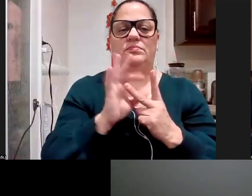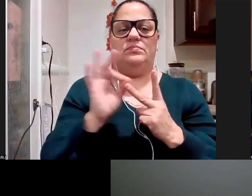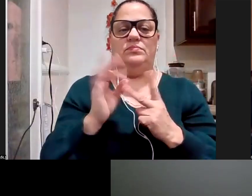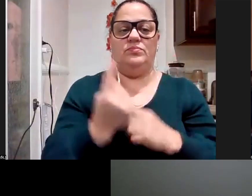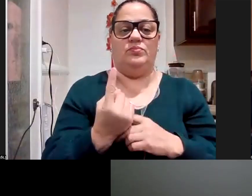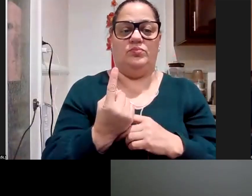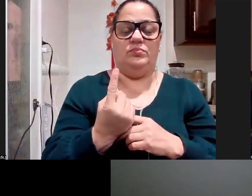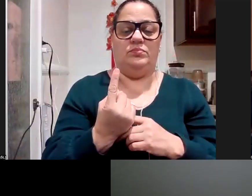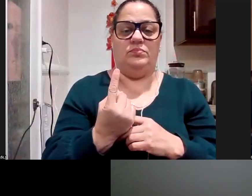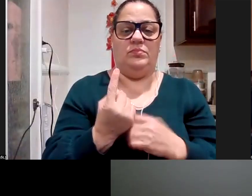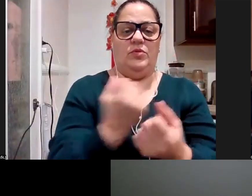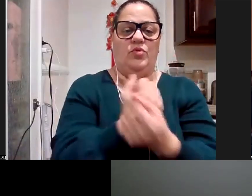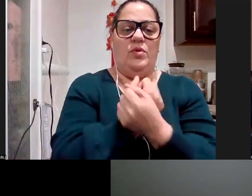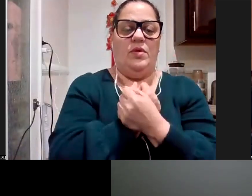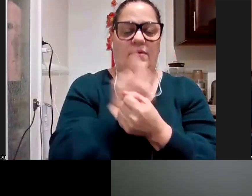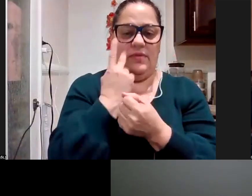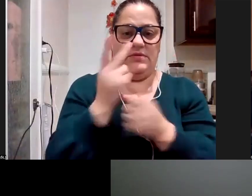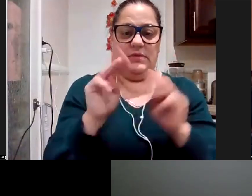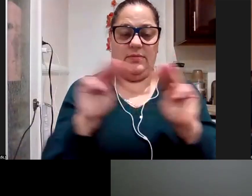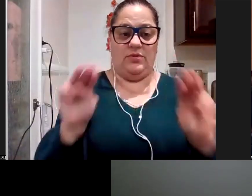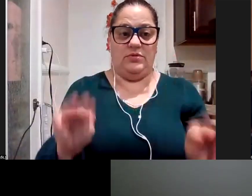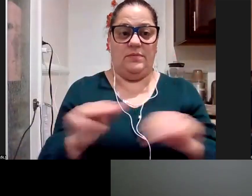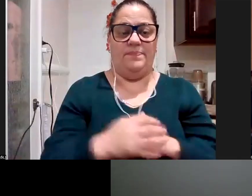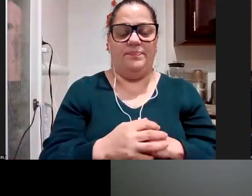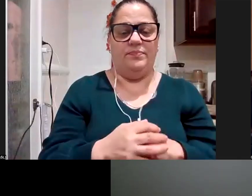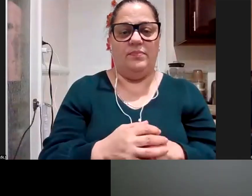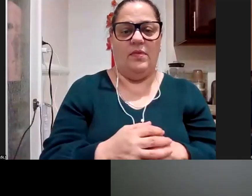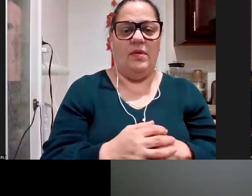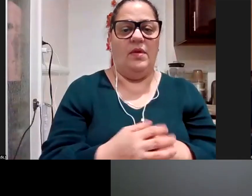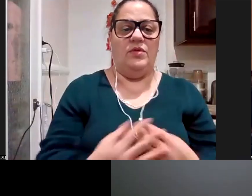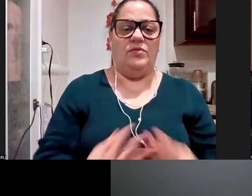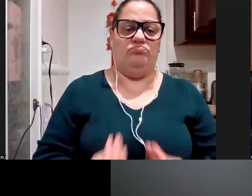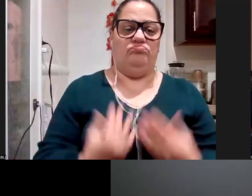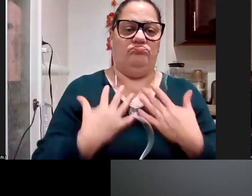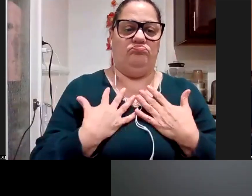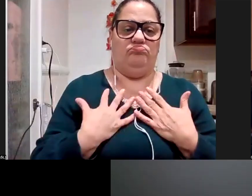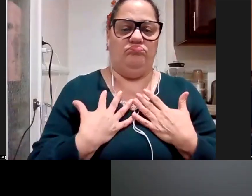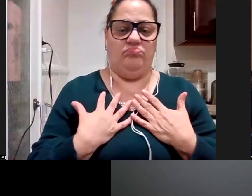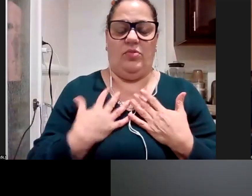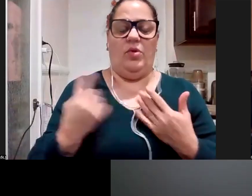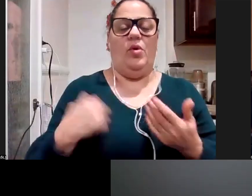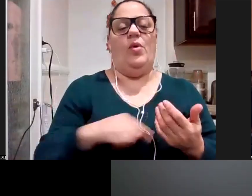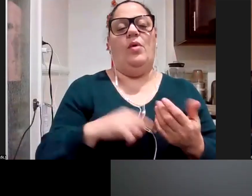that you'd love to see in the museum. I mean, it's really aspirational. Uh what would you pick?